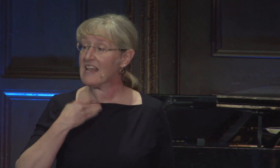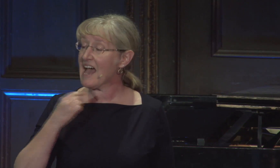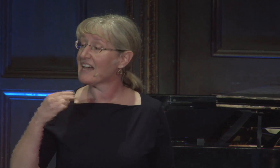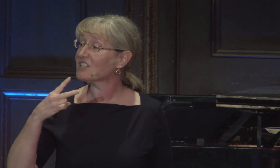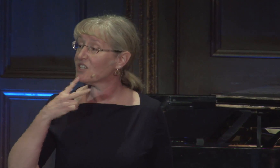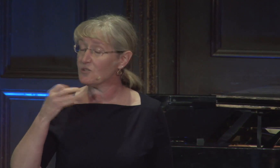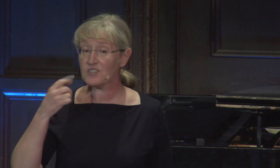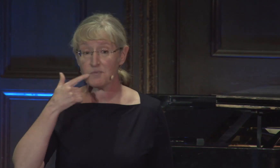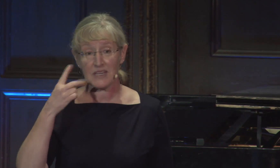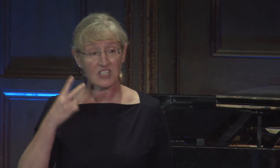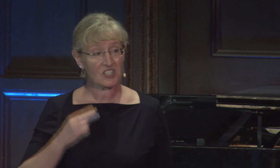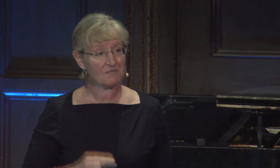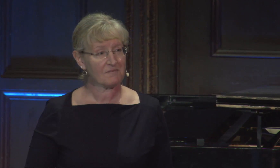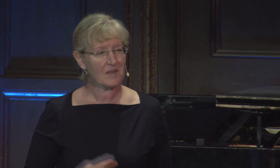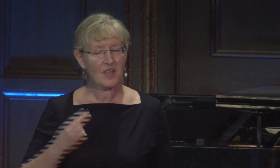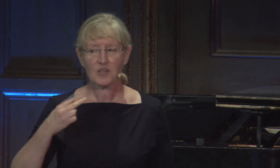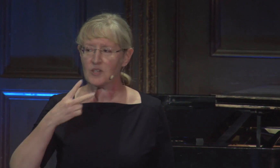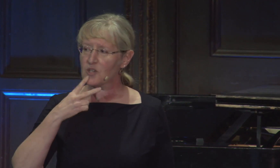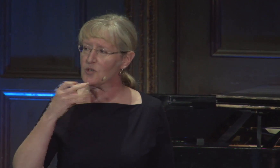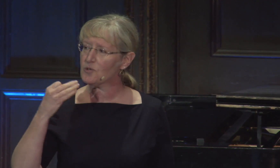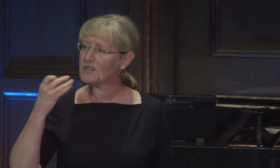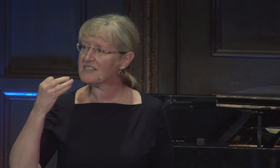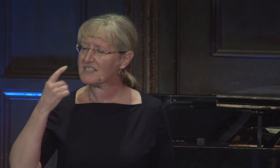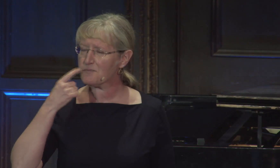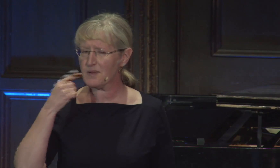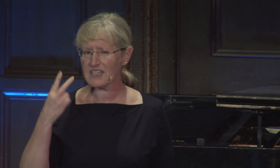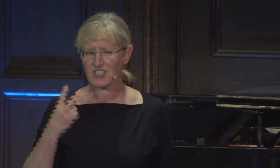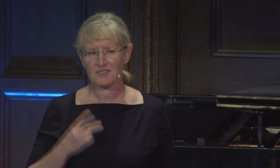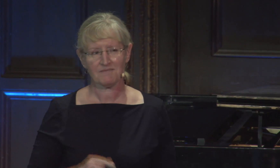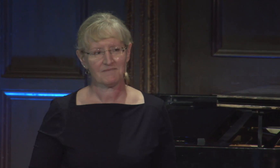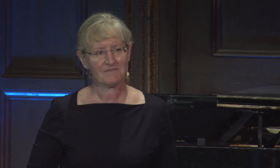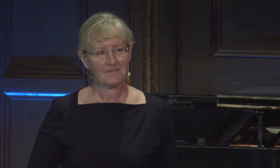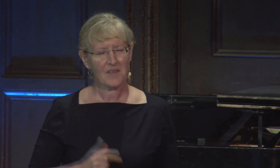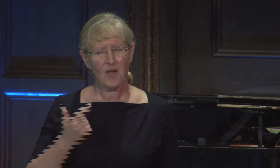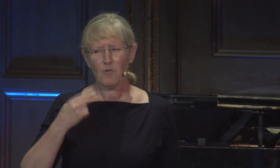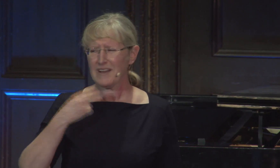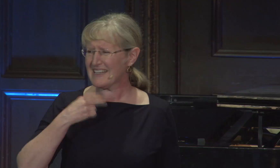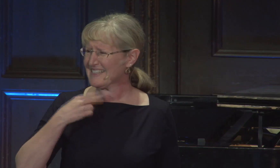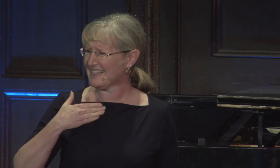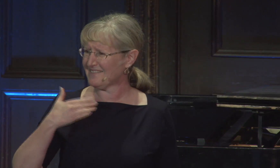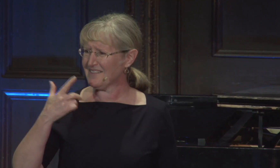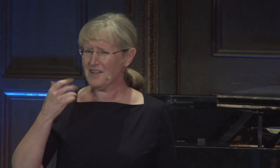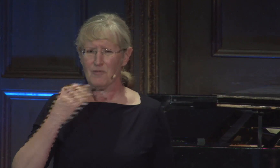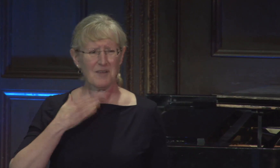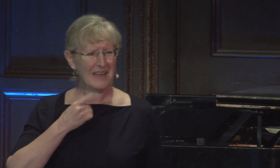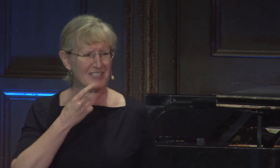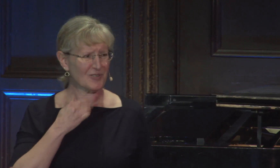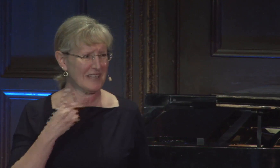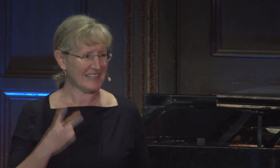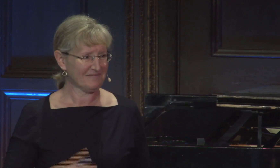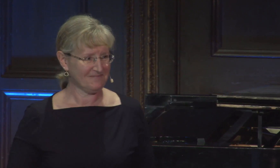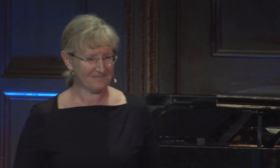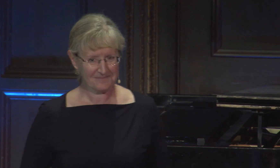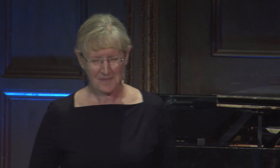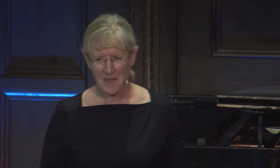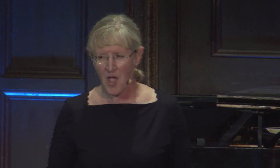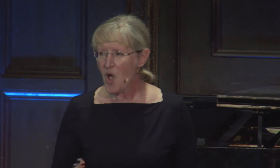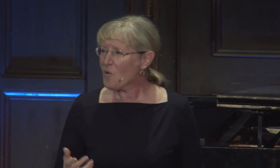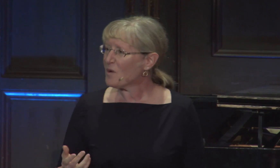We had Cued Speech. Cued Speech. What is it? What am I doing?